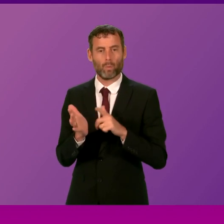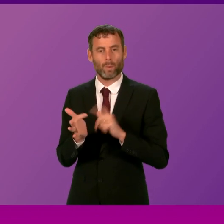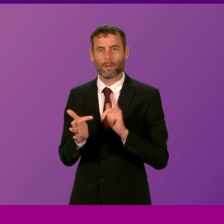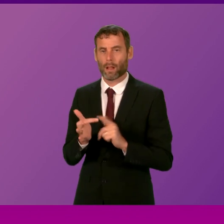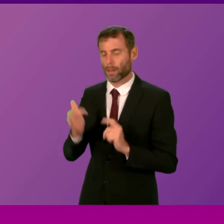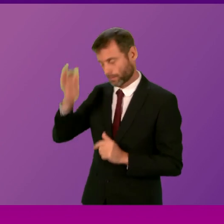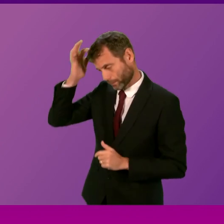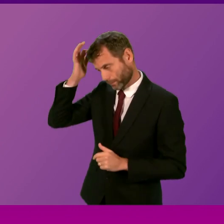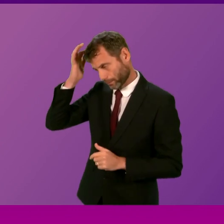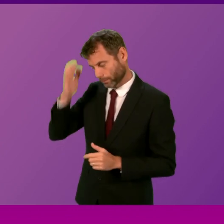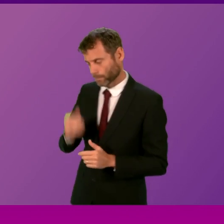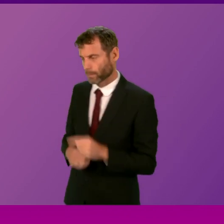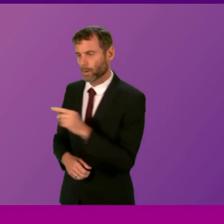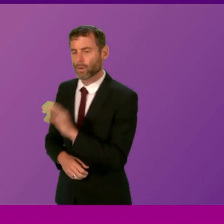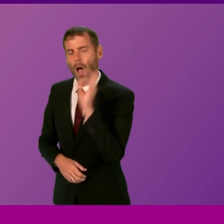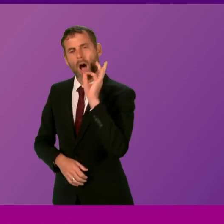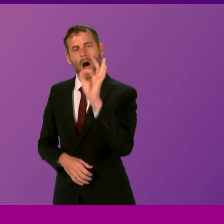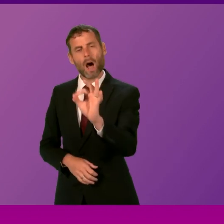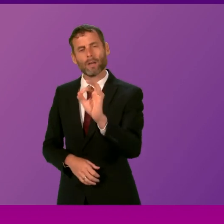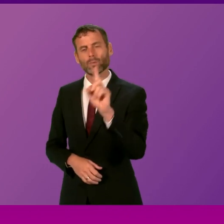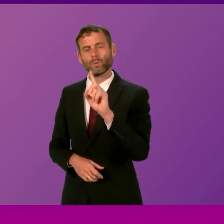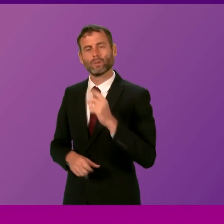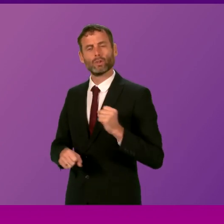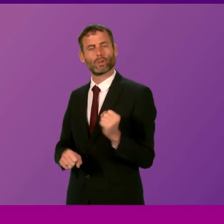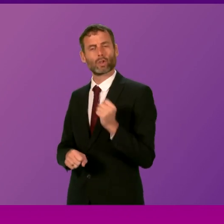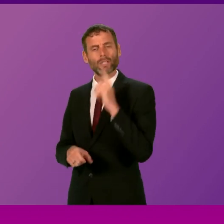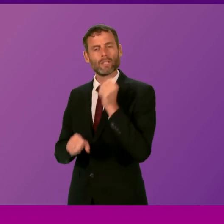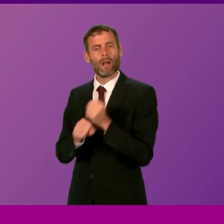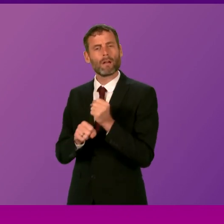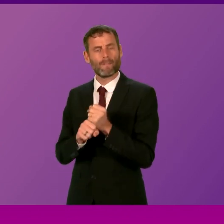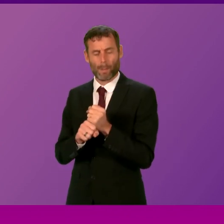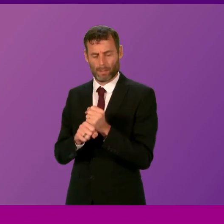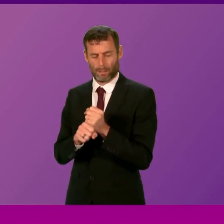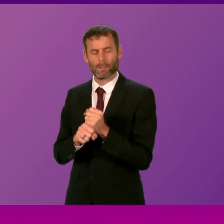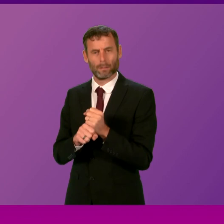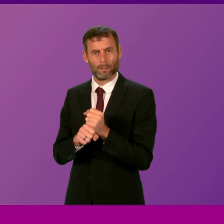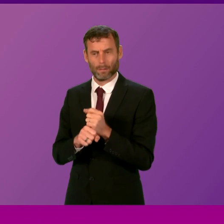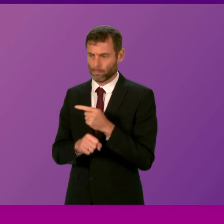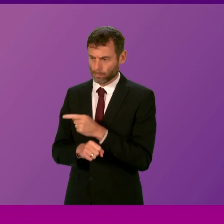To ask the Deputy First Minister what the Scottish Government’s response is to reported comments from the Convention of Scottish Local Authorities and council leaders